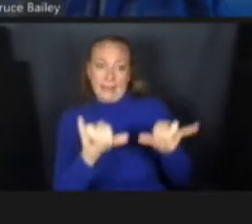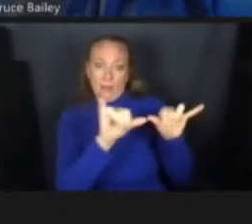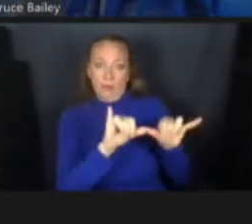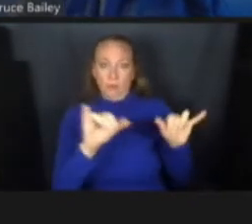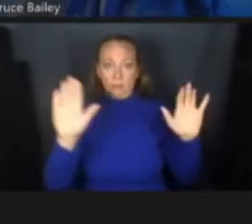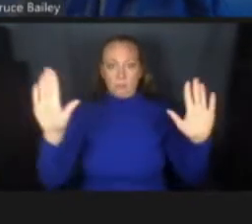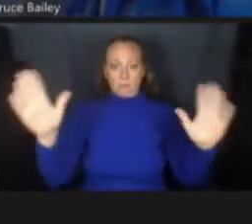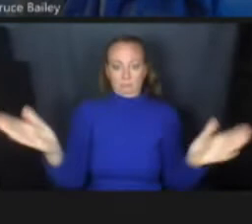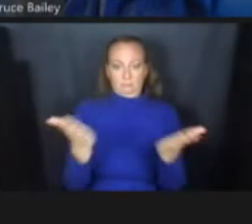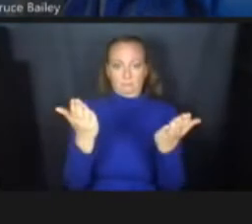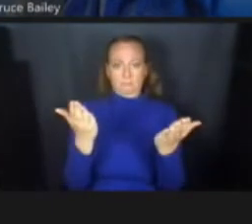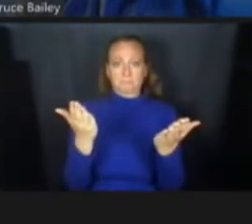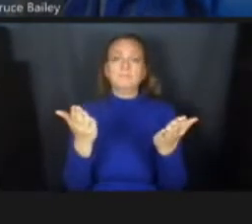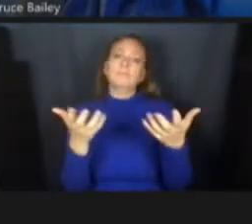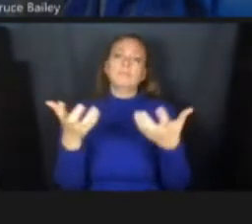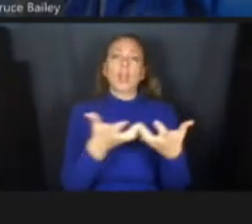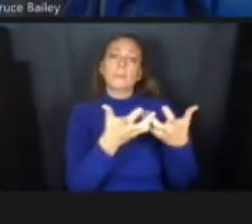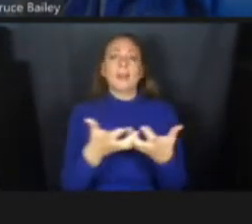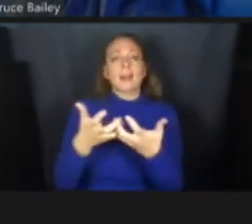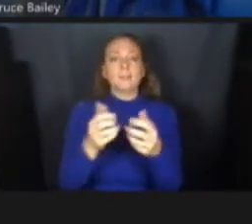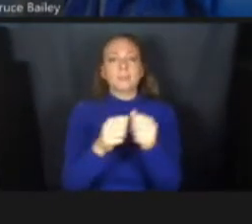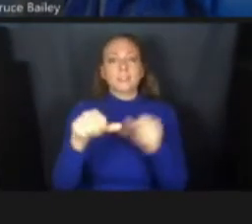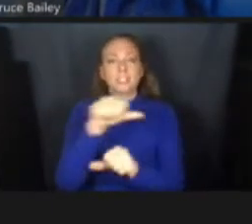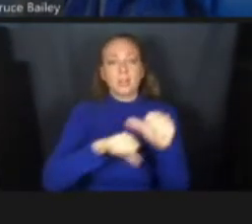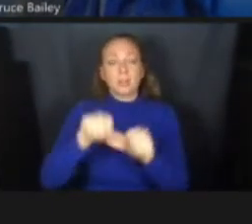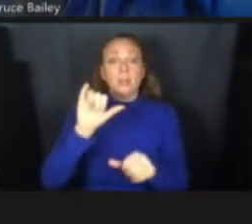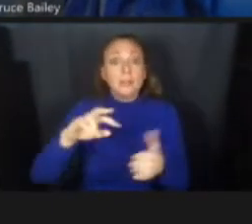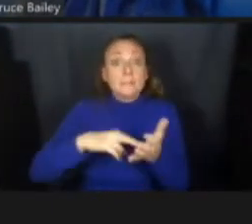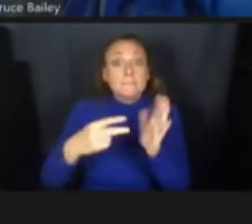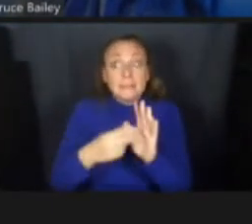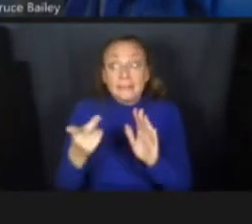harmonized with each other. That doesn't mean necessarily exactly verbatim,